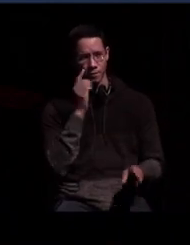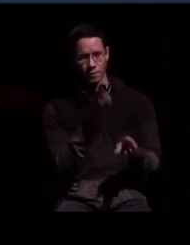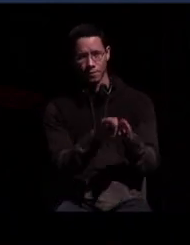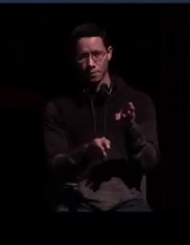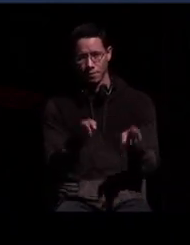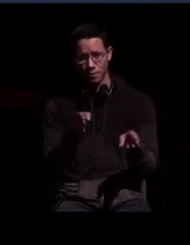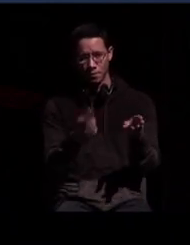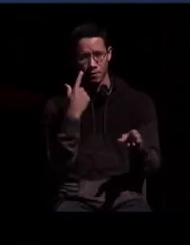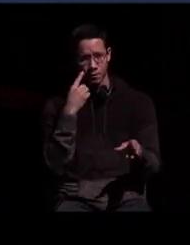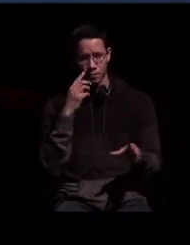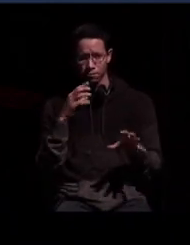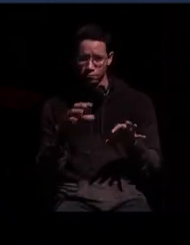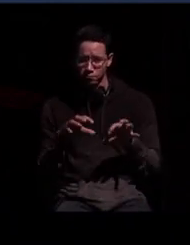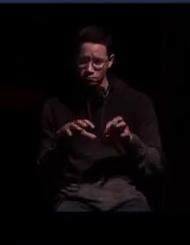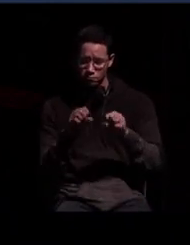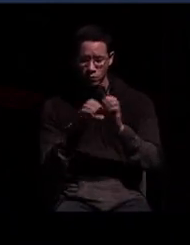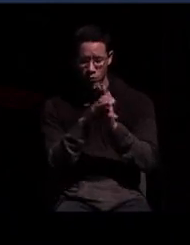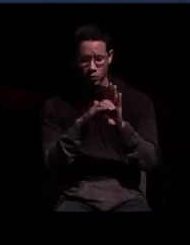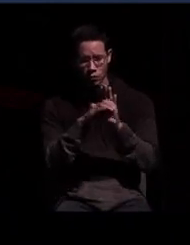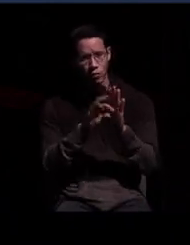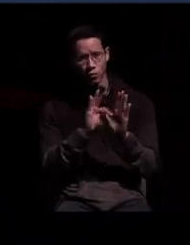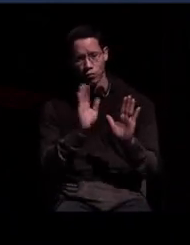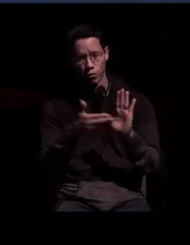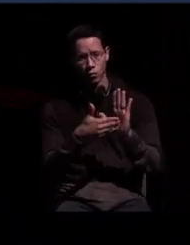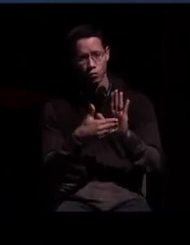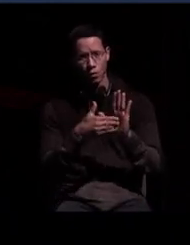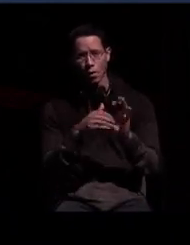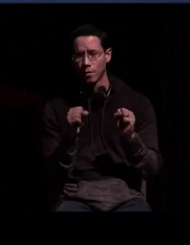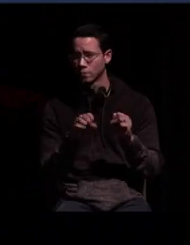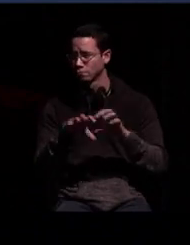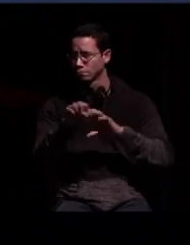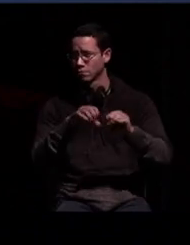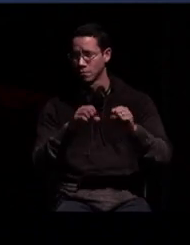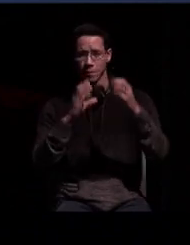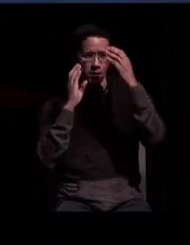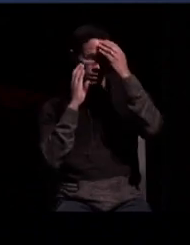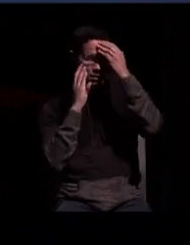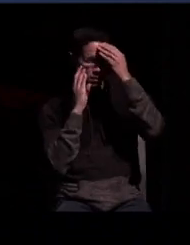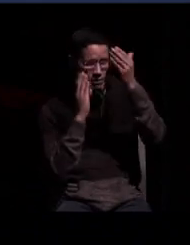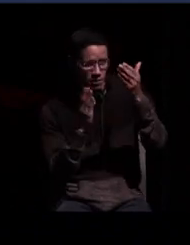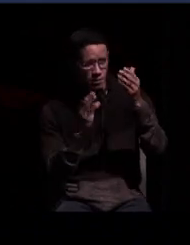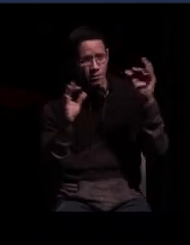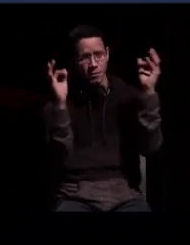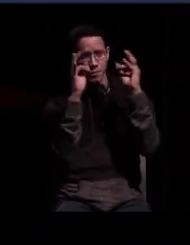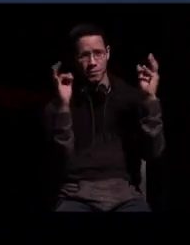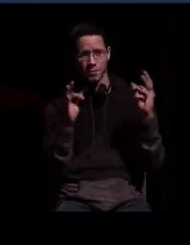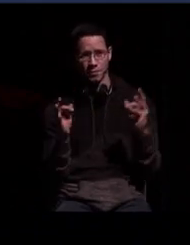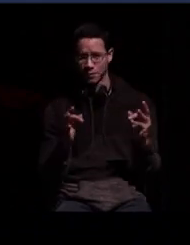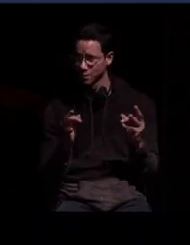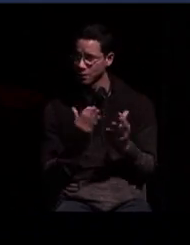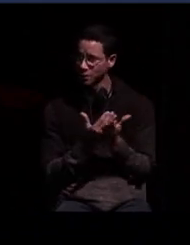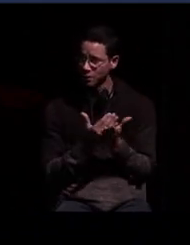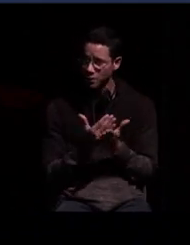will incorporate that code as much as possible. Thank you. I’m very happy with the beginning